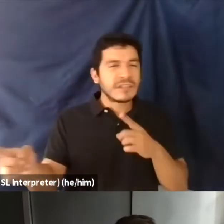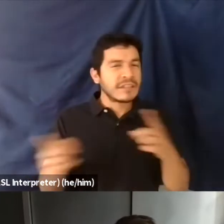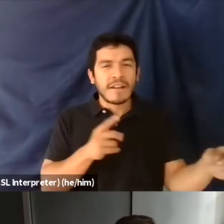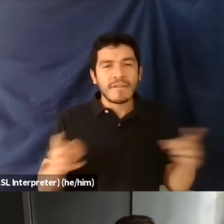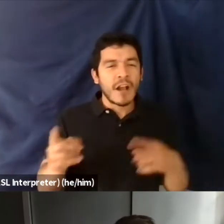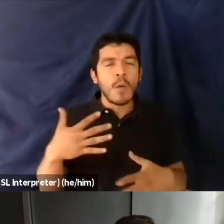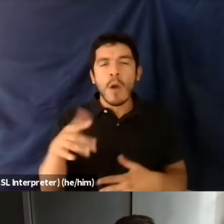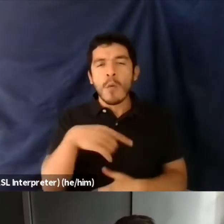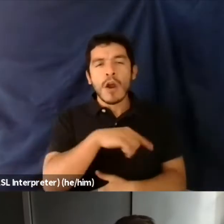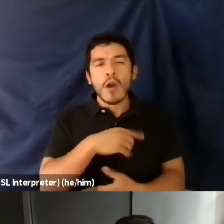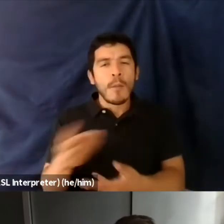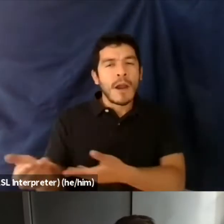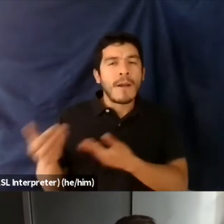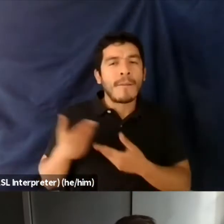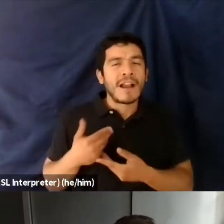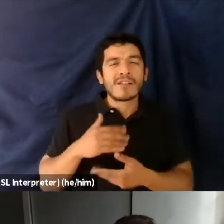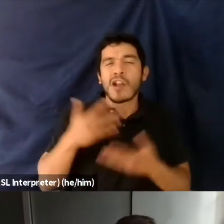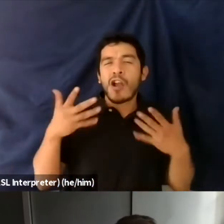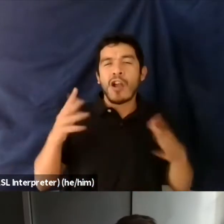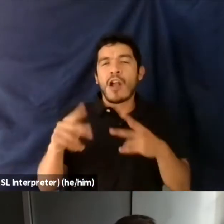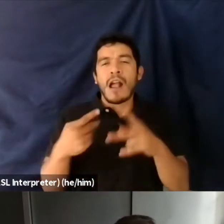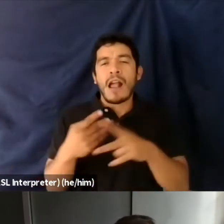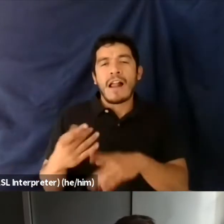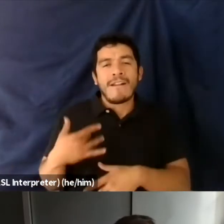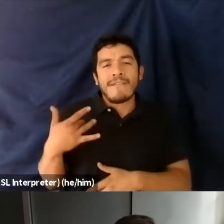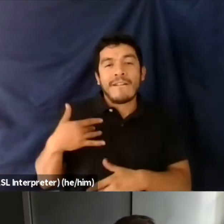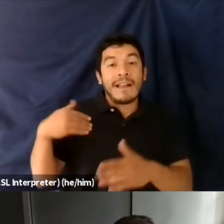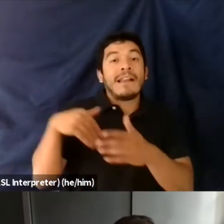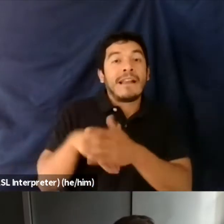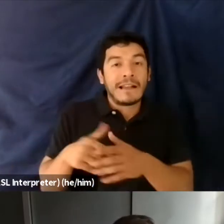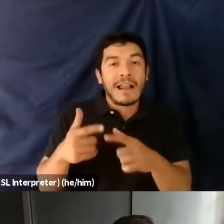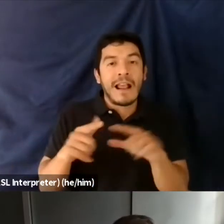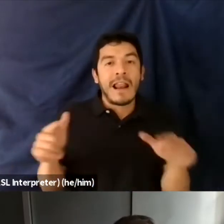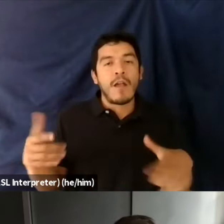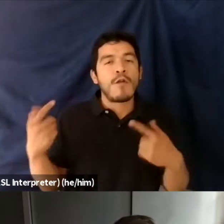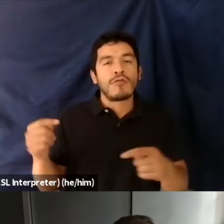was always already kind of feeling in the language that we were trying to build.